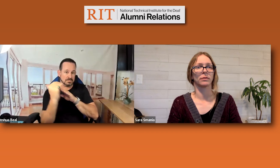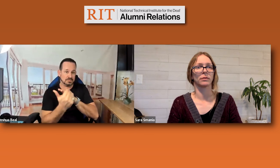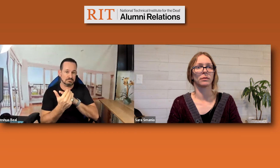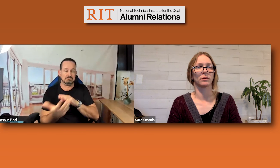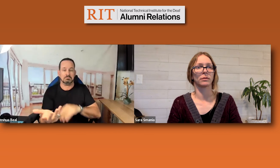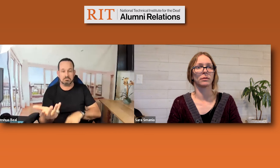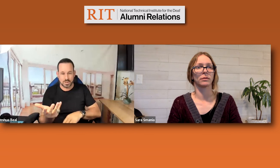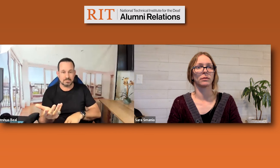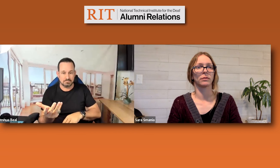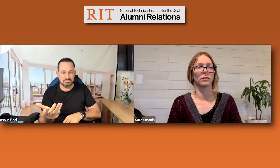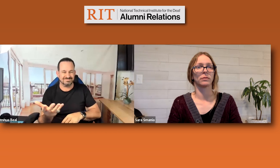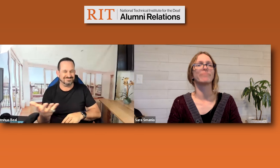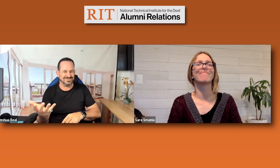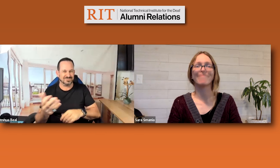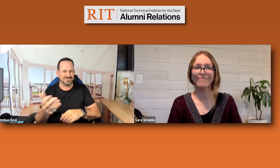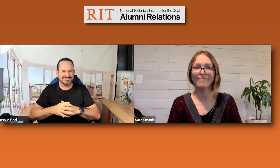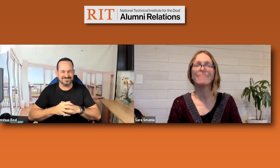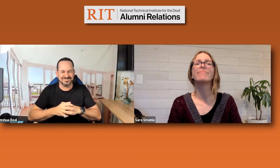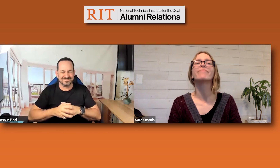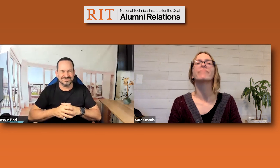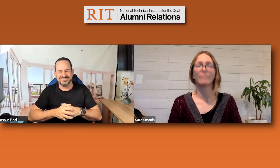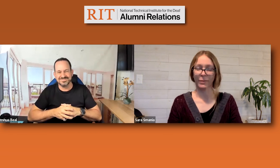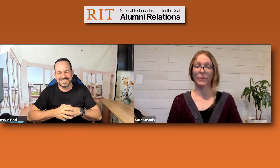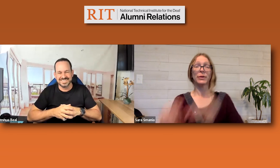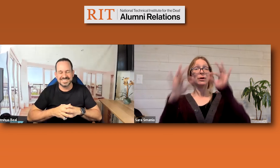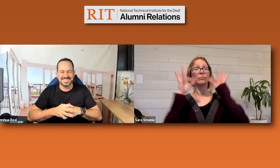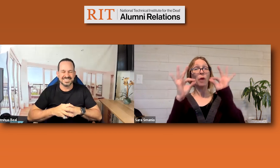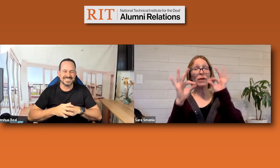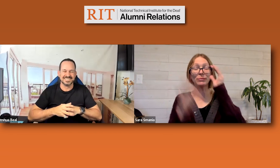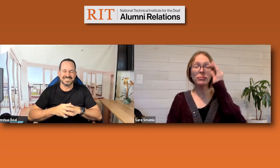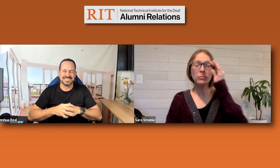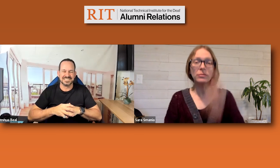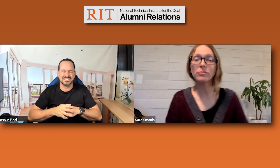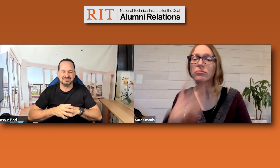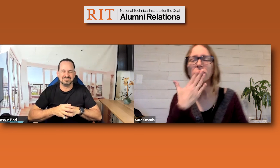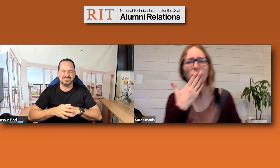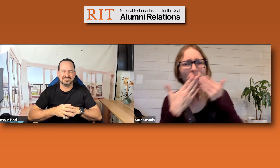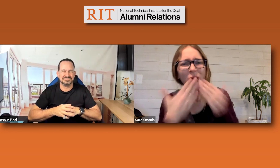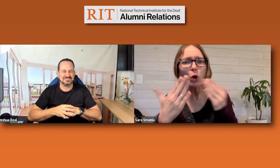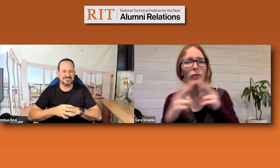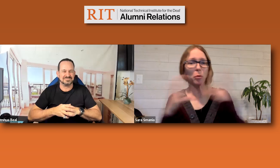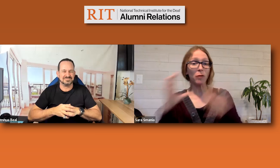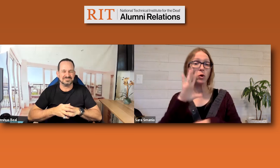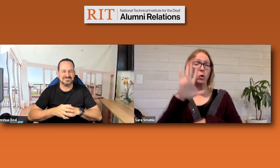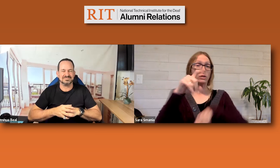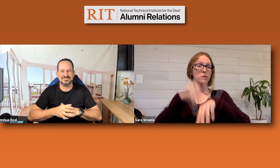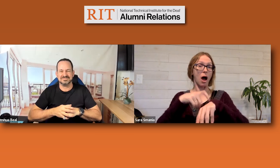where I need to have steel-toed shoes, those shoes would be able to be deducted. Great! Well, thank you so much for your time